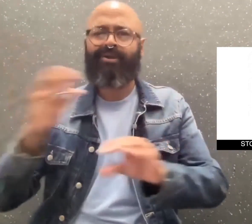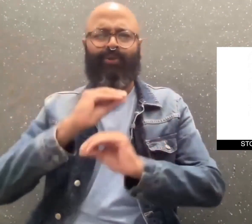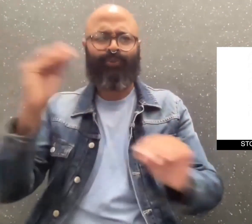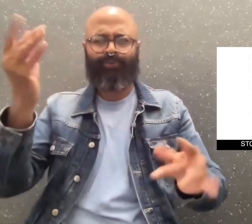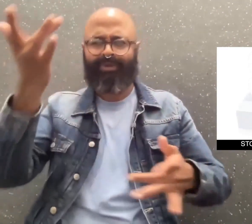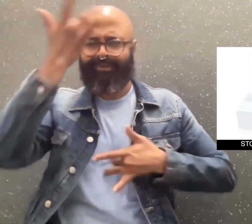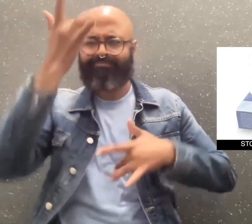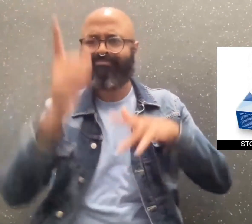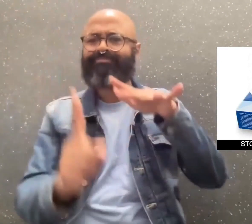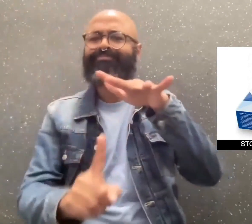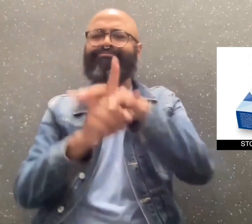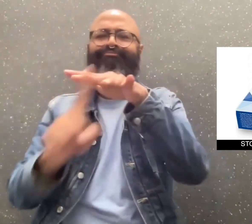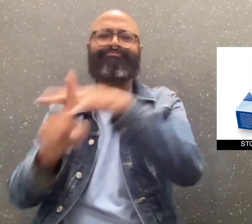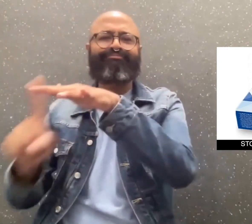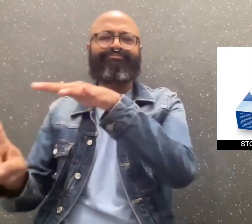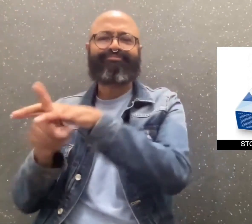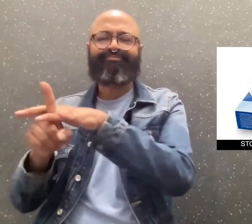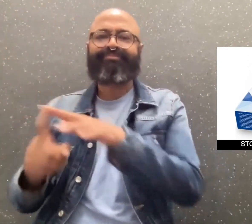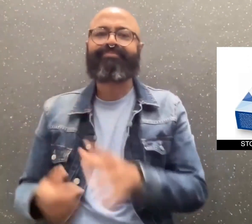So far, no illnesses have been reported.